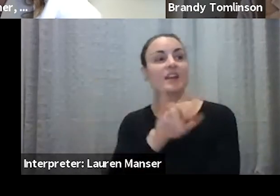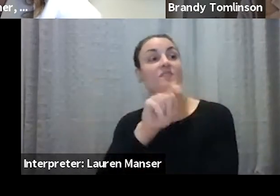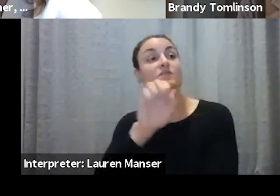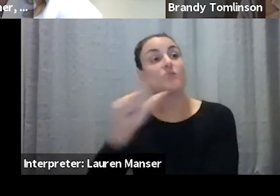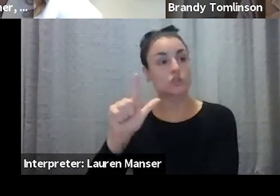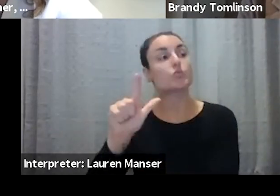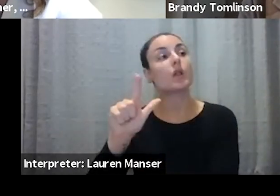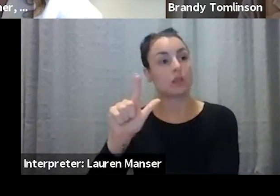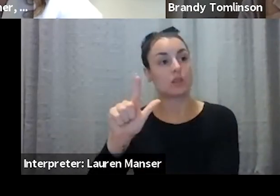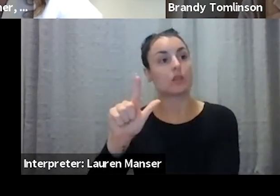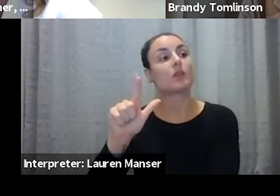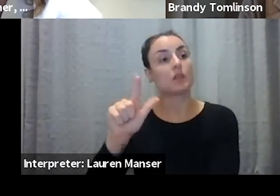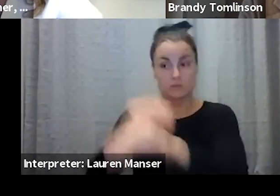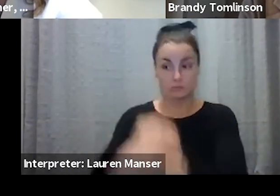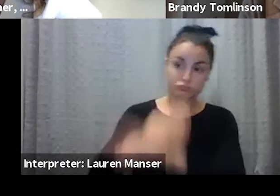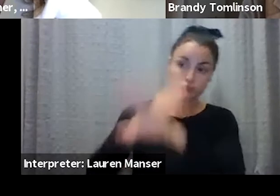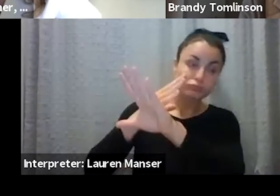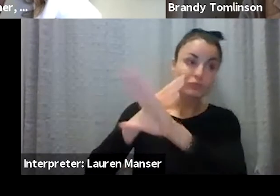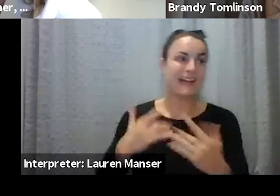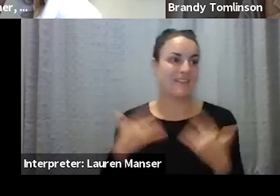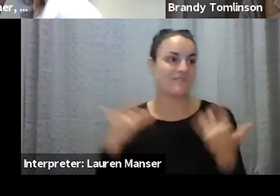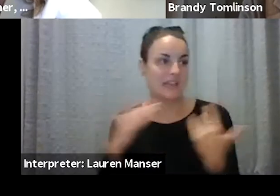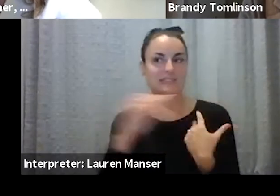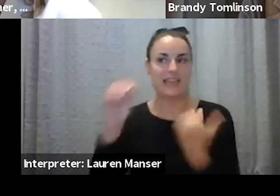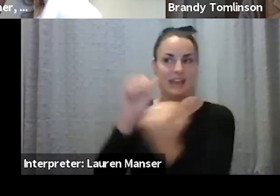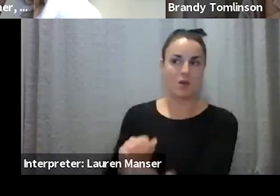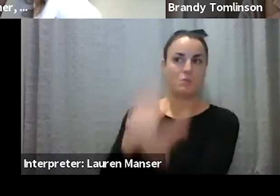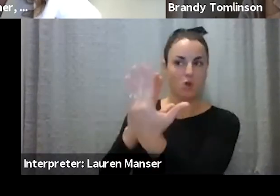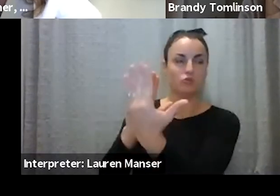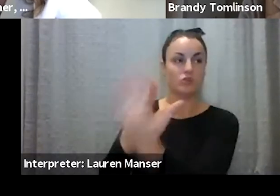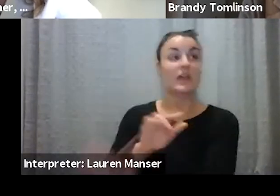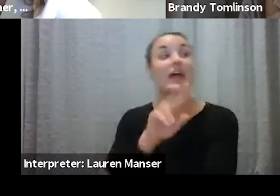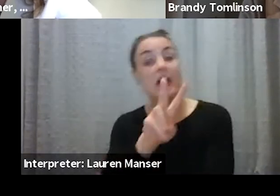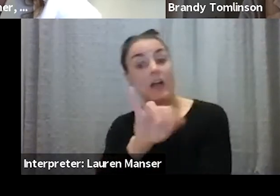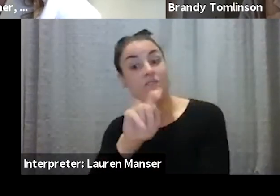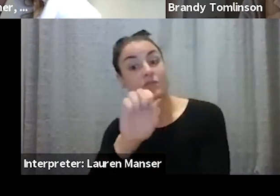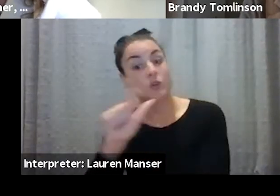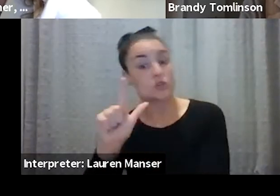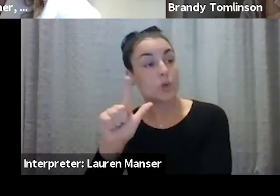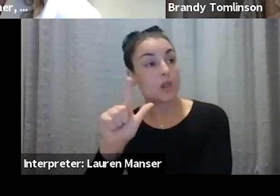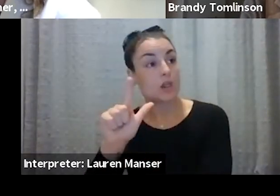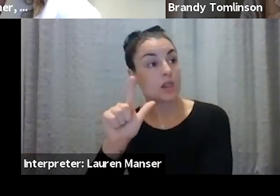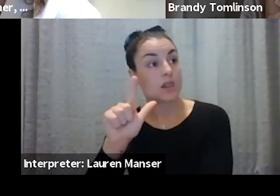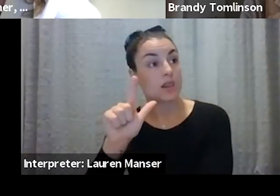virtual events have changed some things for people with non-obvious disabilities.